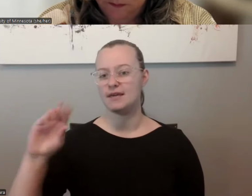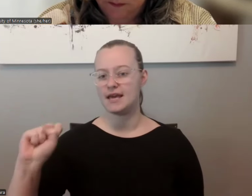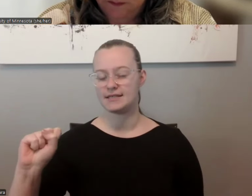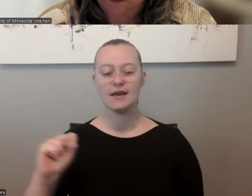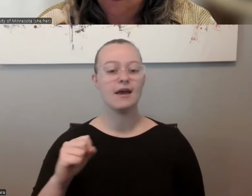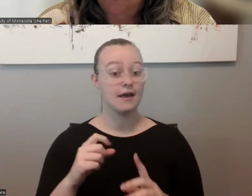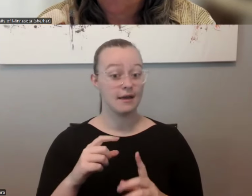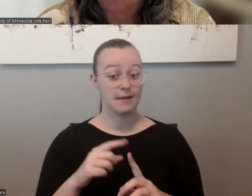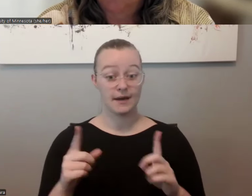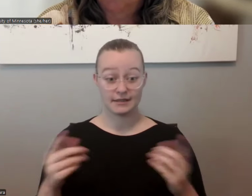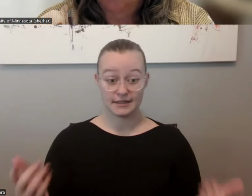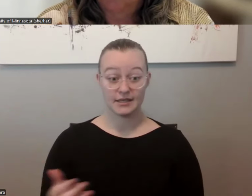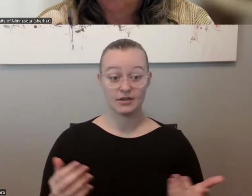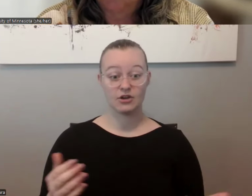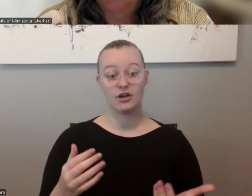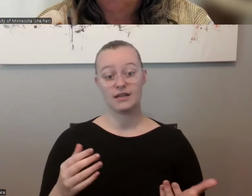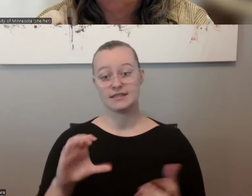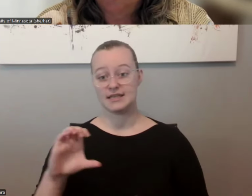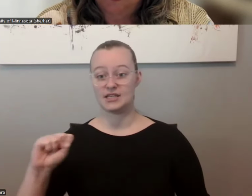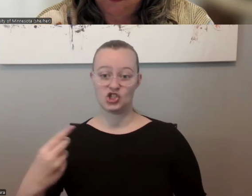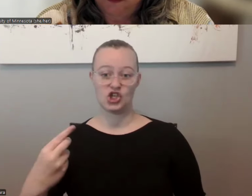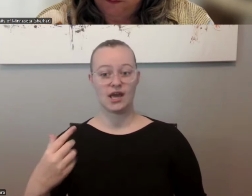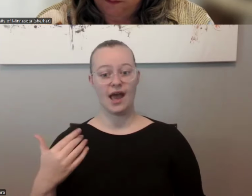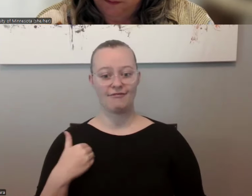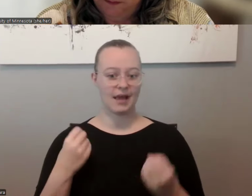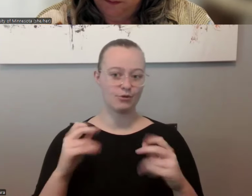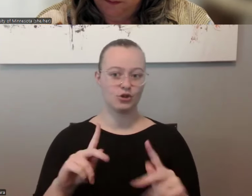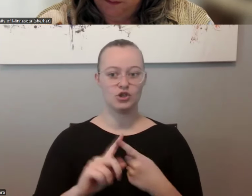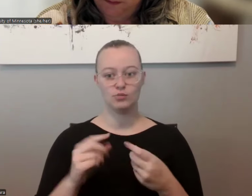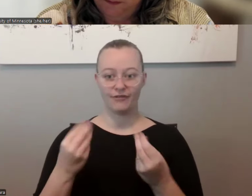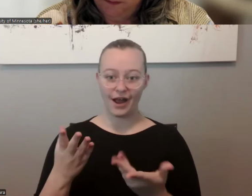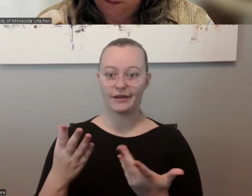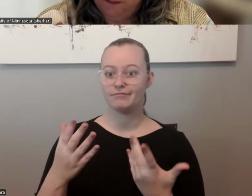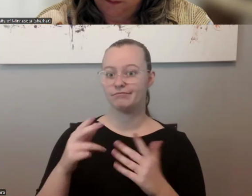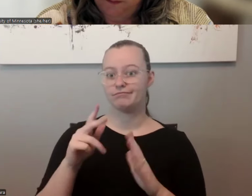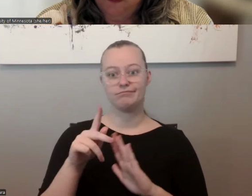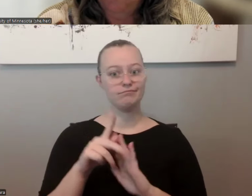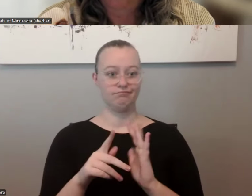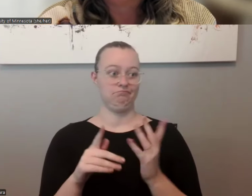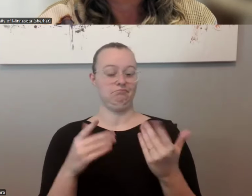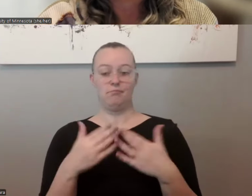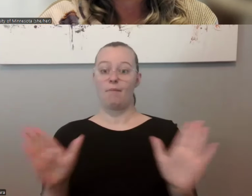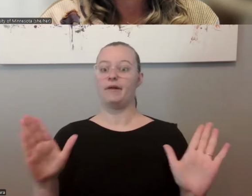We too, at CSG have had the opportunity to provide that technical assistance to public officials as they have worked to develop a